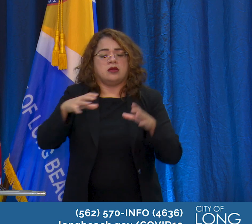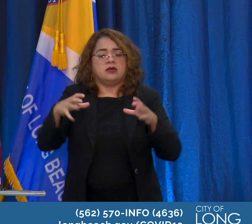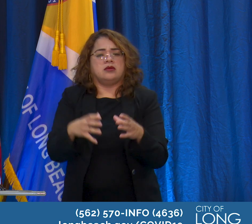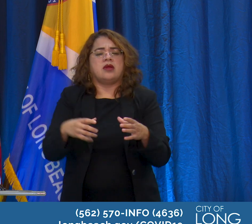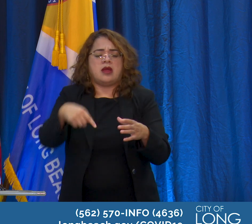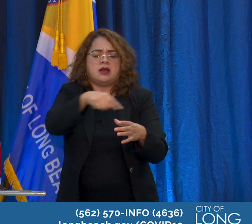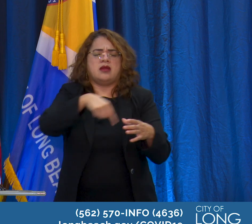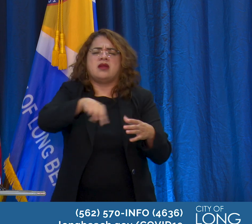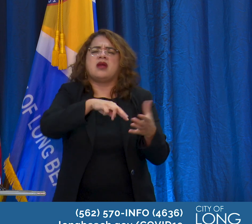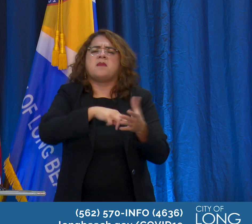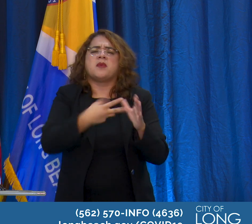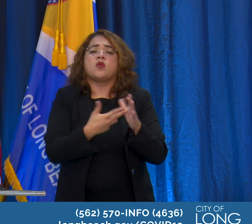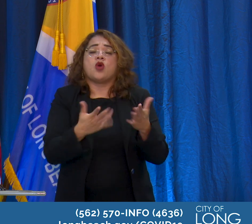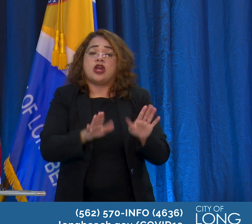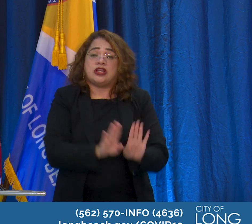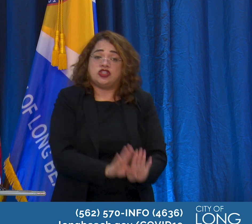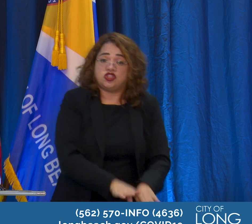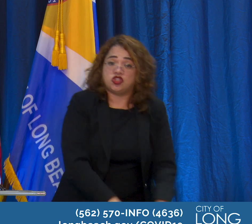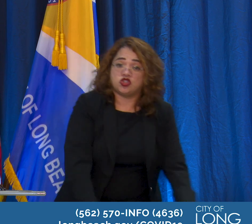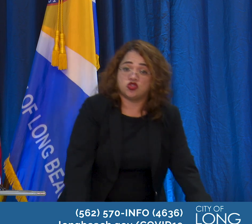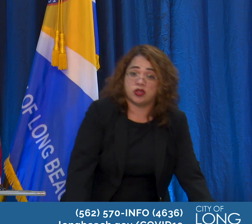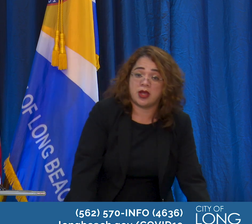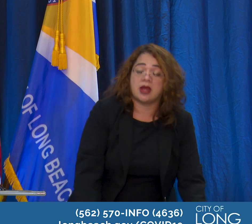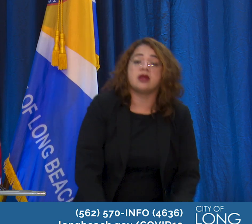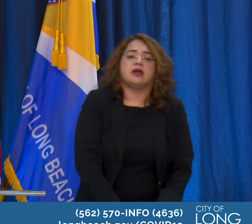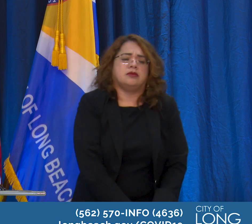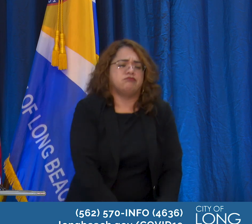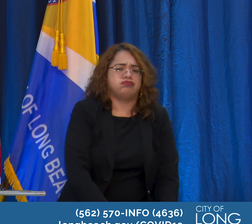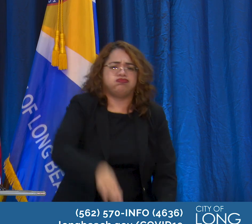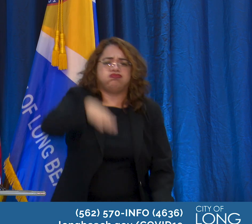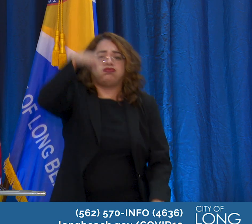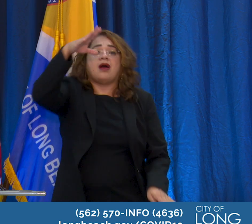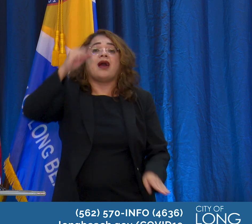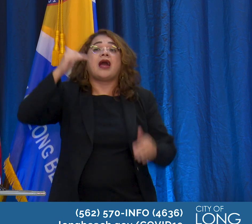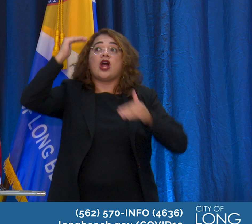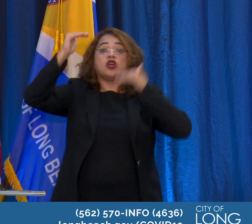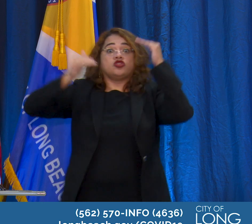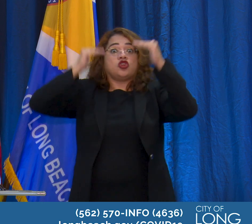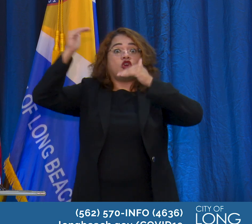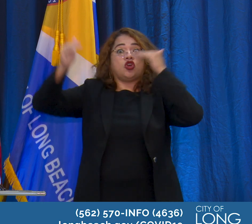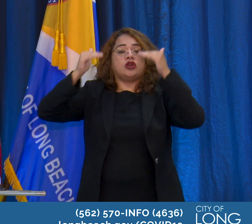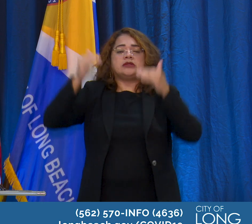adults and children stay together for all activities and avoid contact with people outside